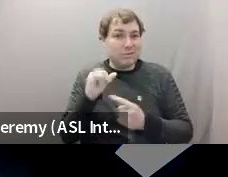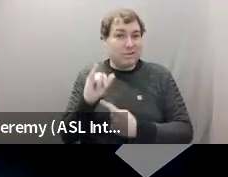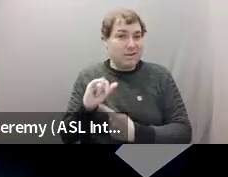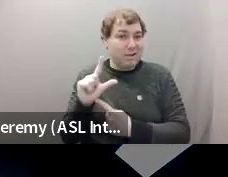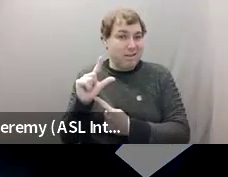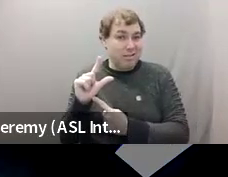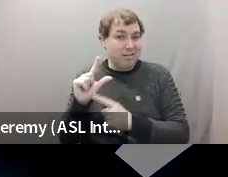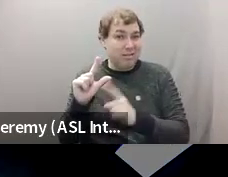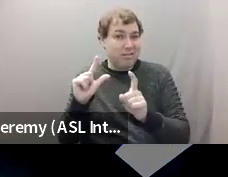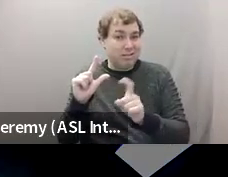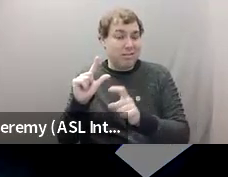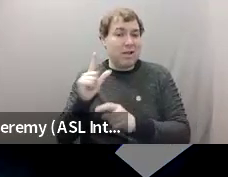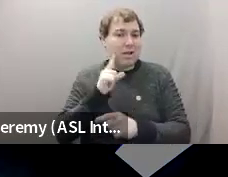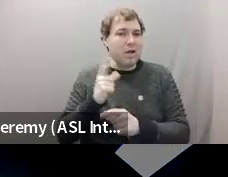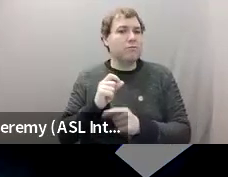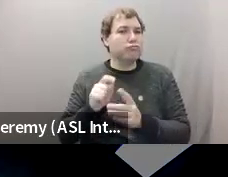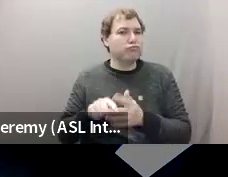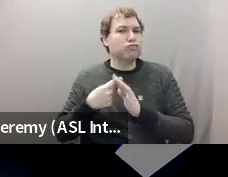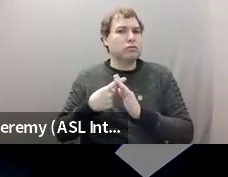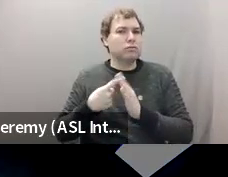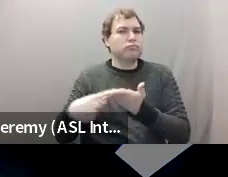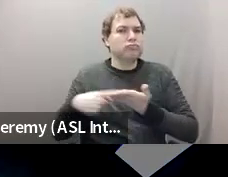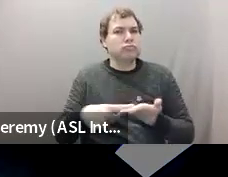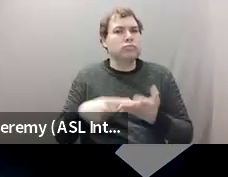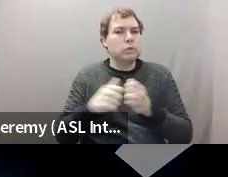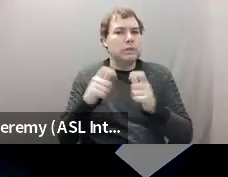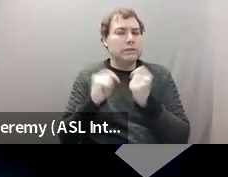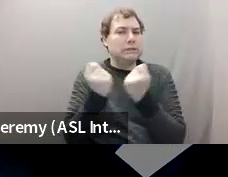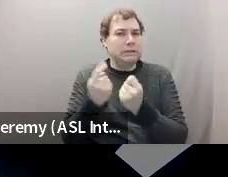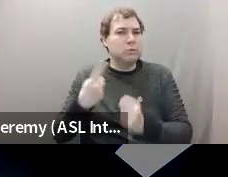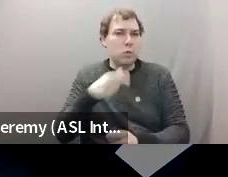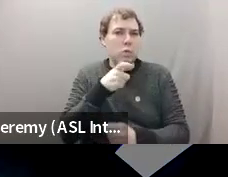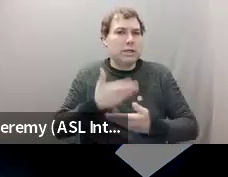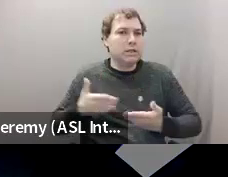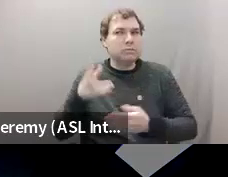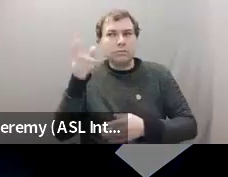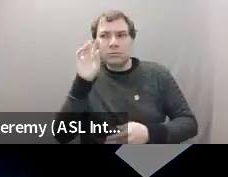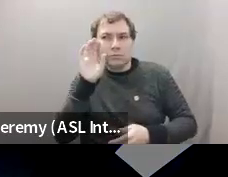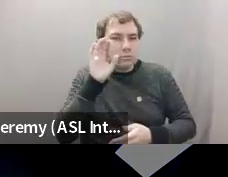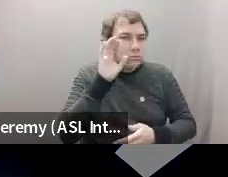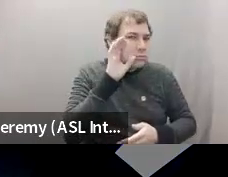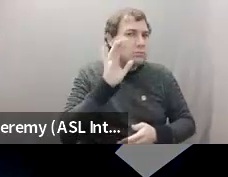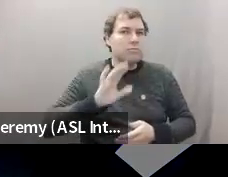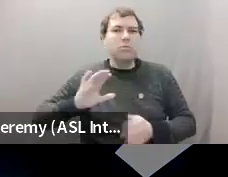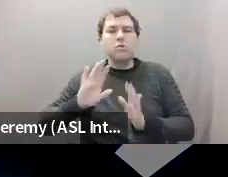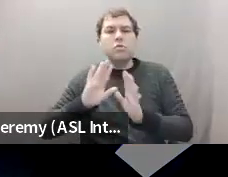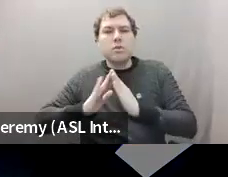Cassidy Thorne: and it sparked a really great discussion with the team who is hearing the community needs of just having a hangout group.